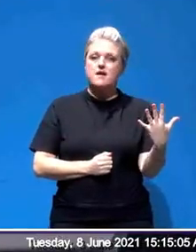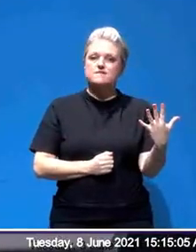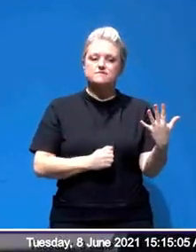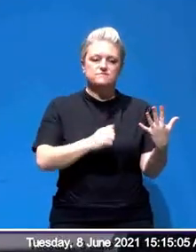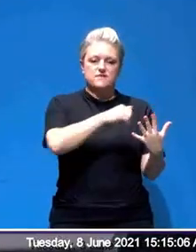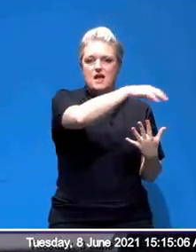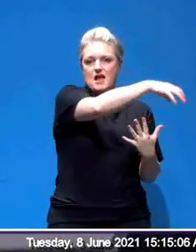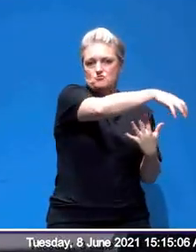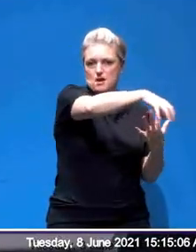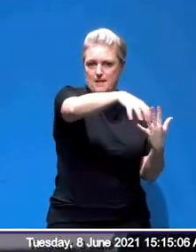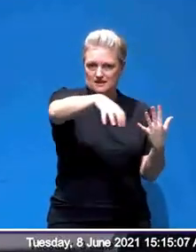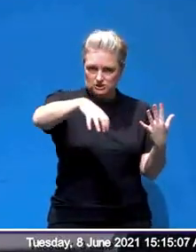were reporting in to me.